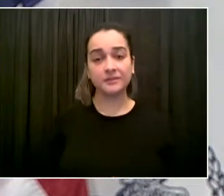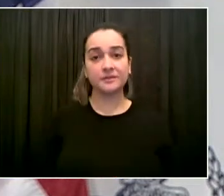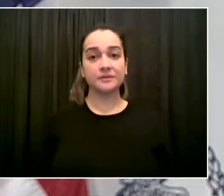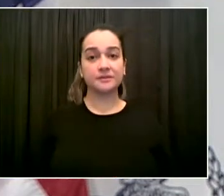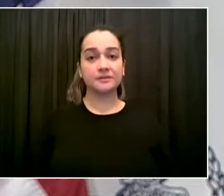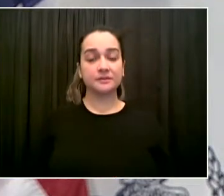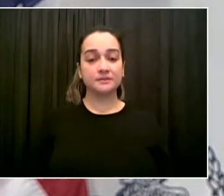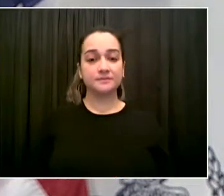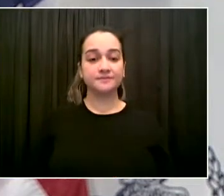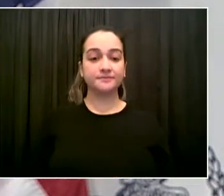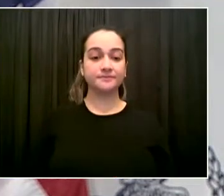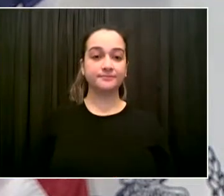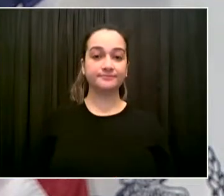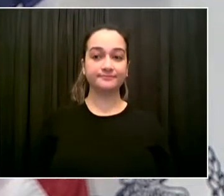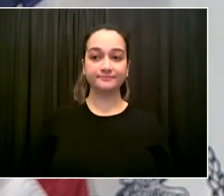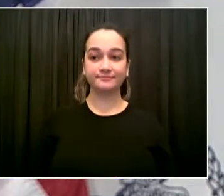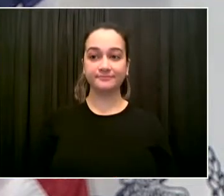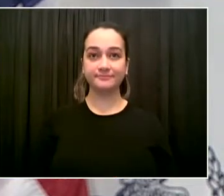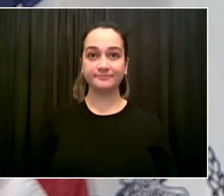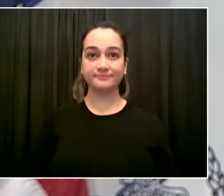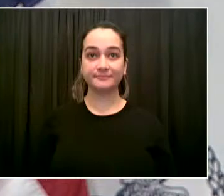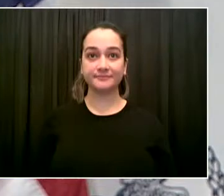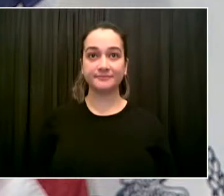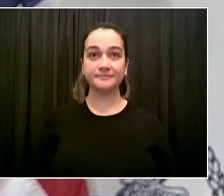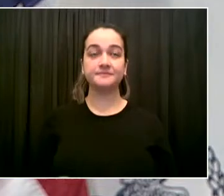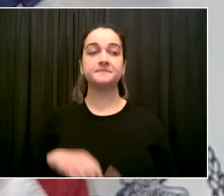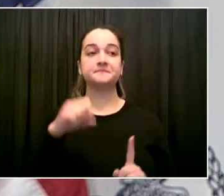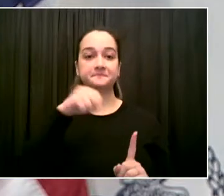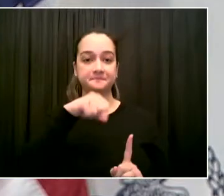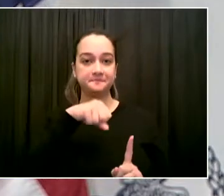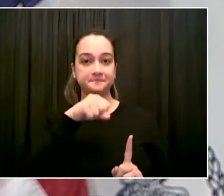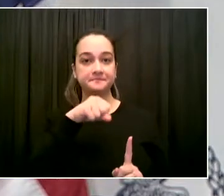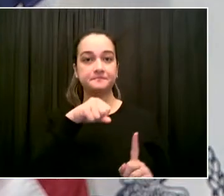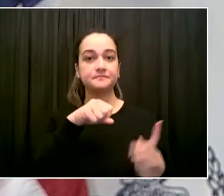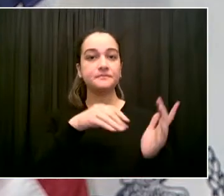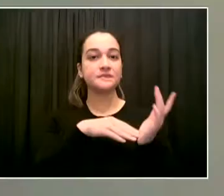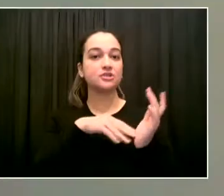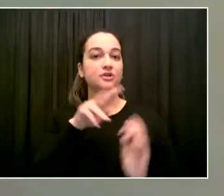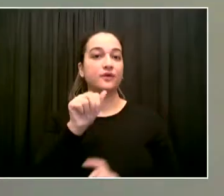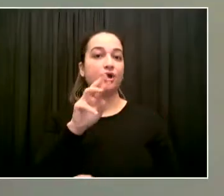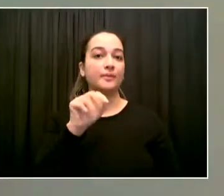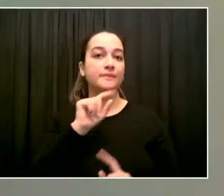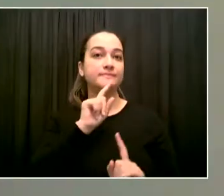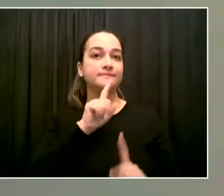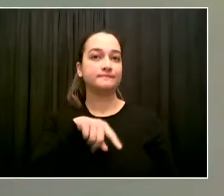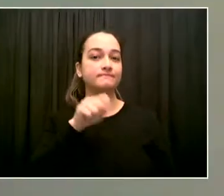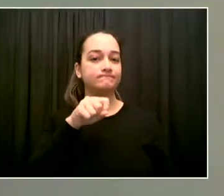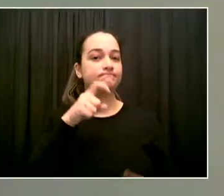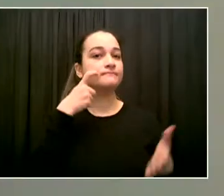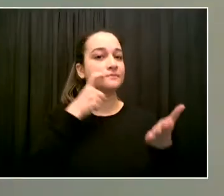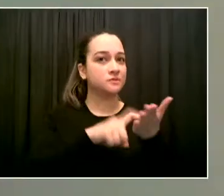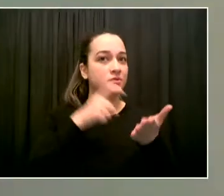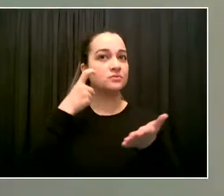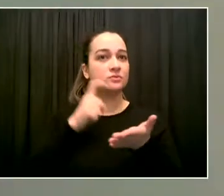SETETTINGSGS ARE AREAS TO BE CONCERNED ABOUT, ESPECIALLY WHILE WE ARE STILL FACING THE CHALLENGE OF